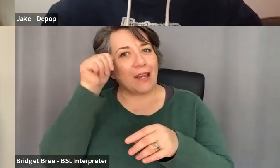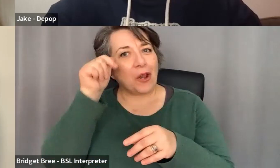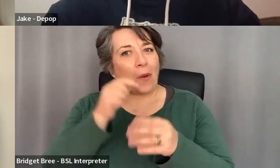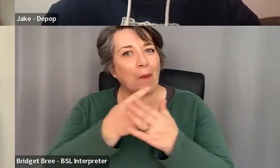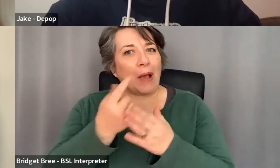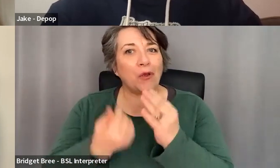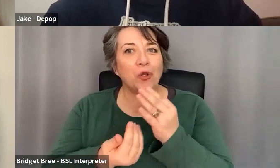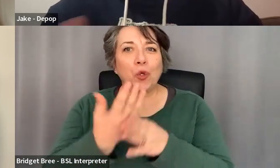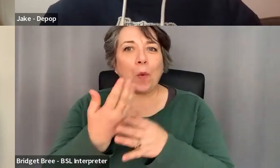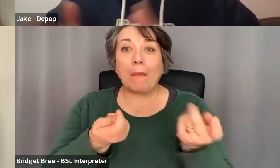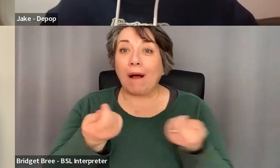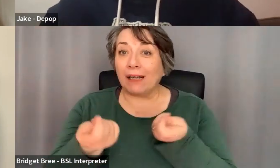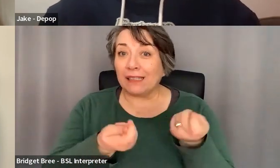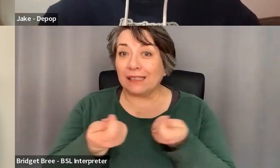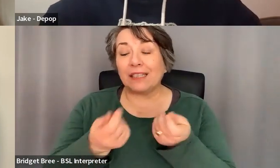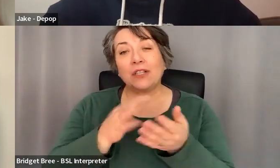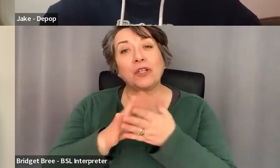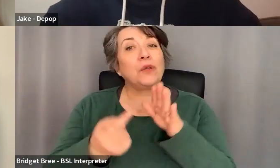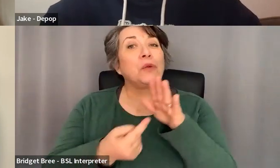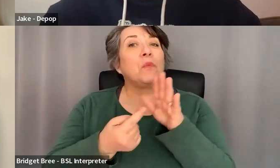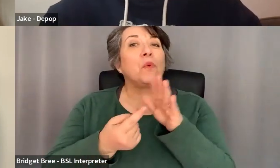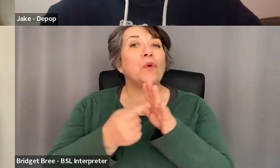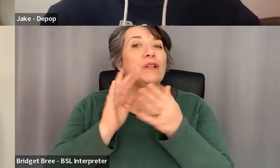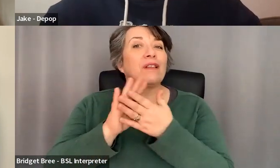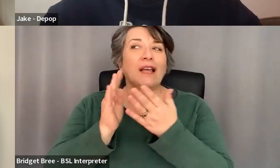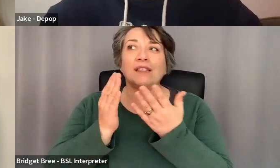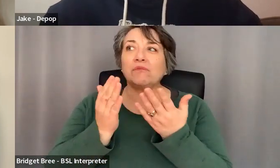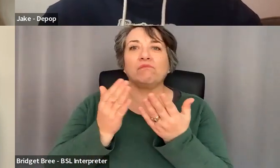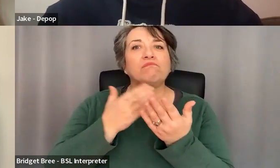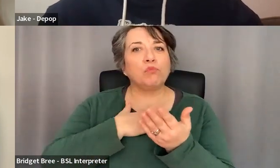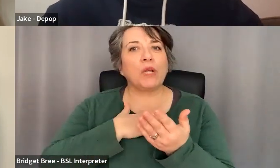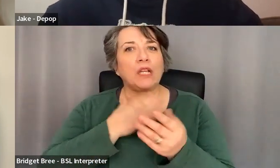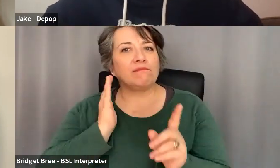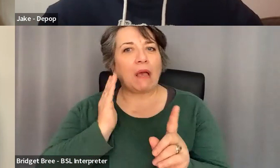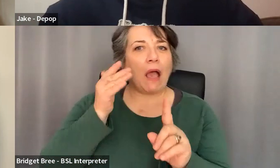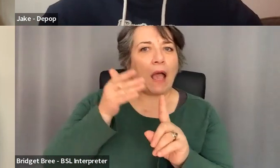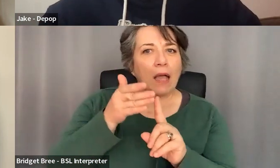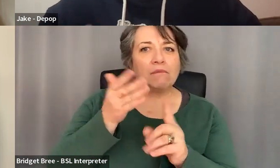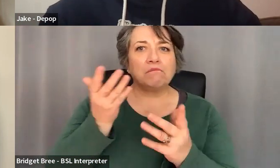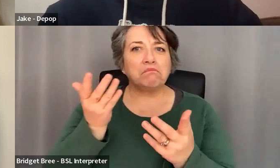that we're aiming to bring in more diversity into the business as it is, it's a really